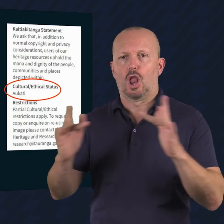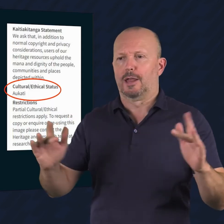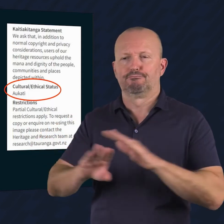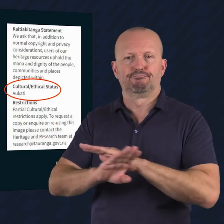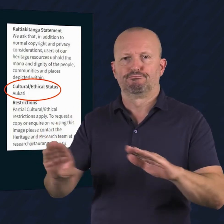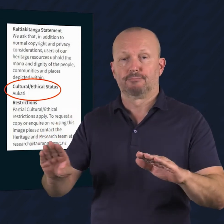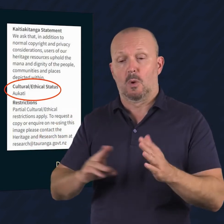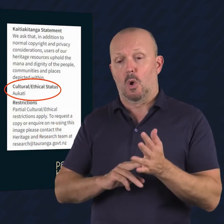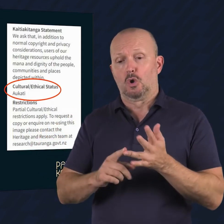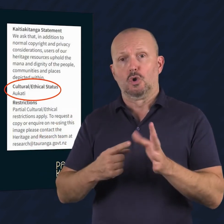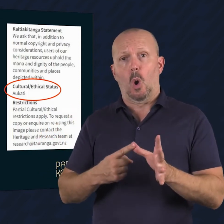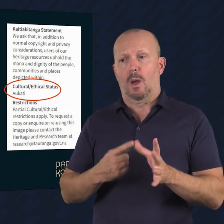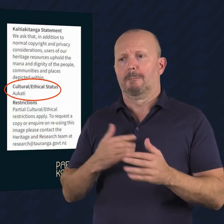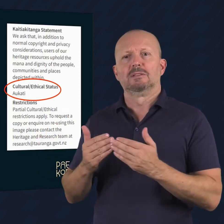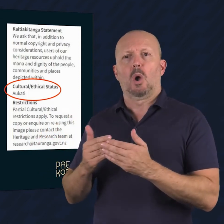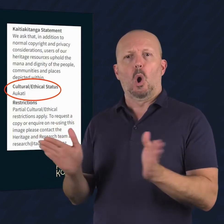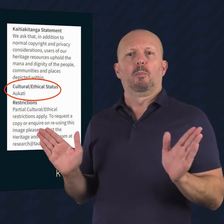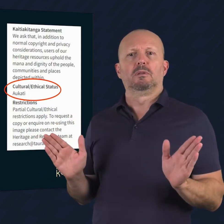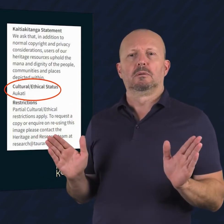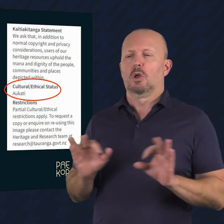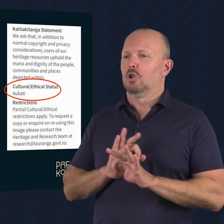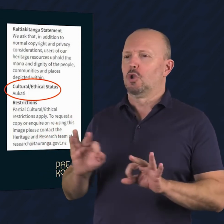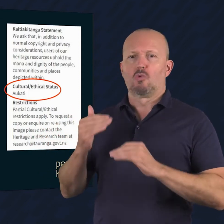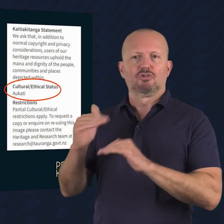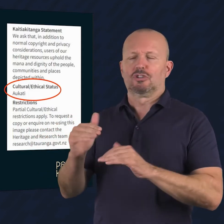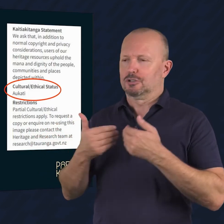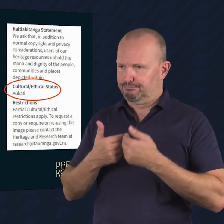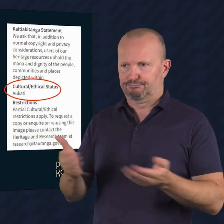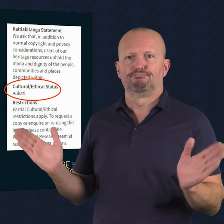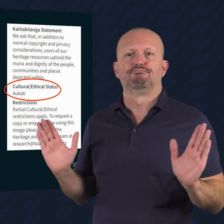Noa is used when no restrictions apply to an item.